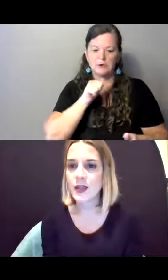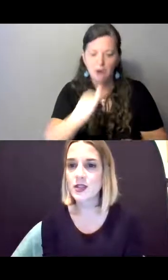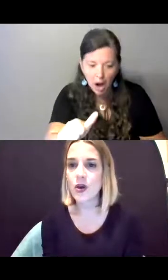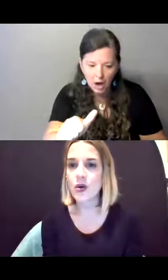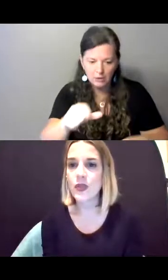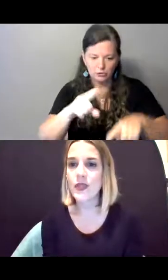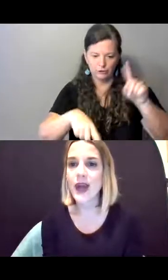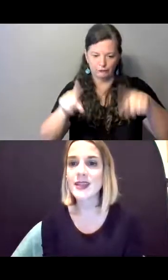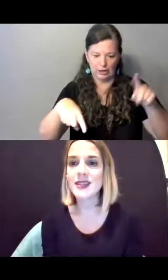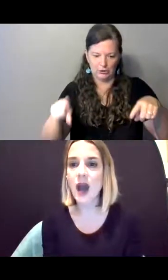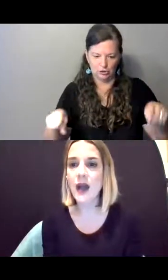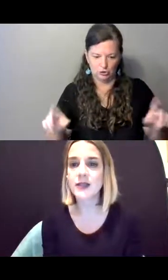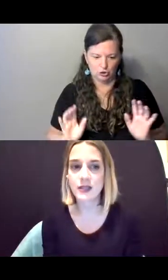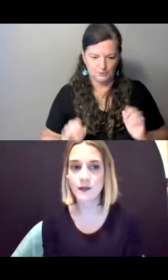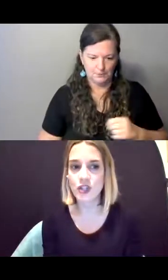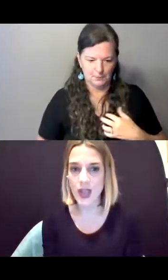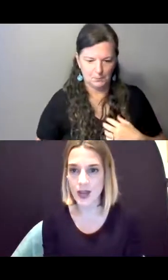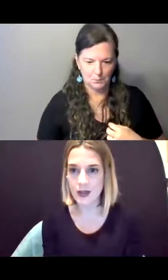and so that is not differentiating